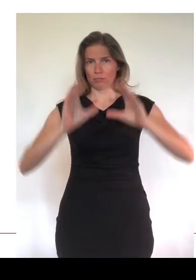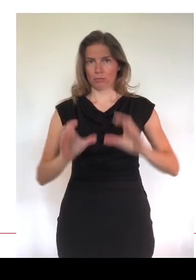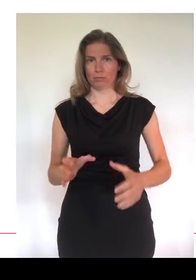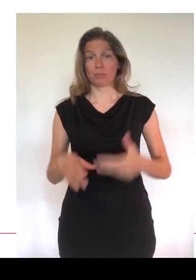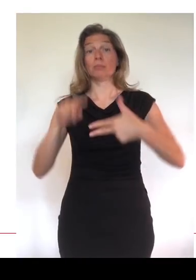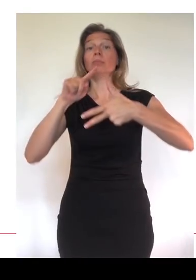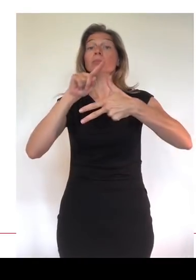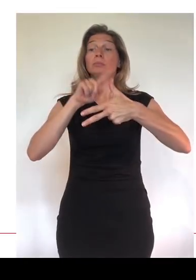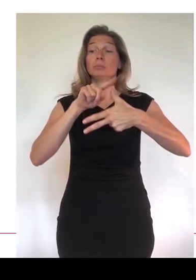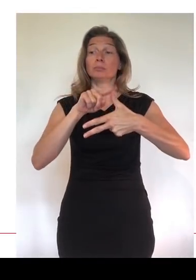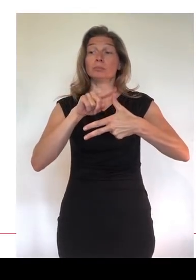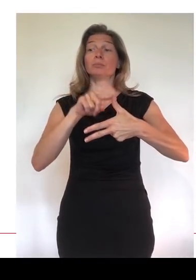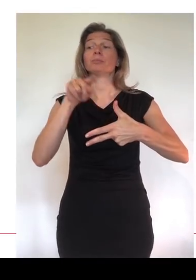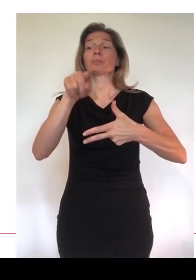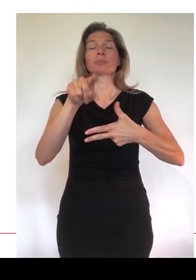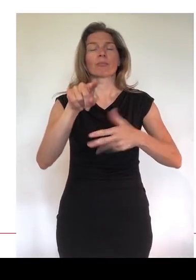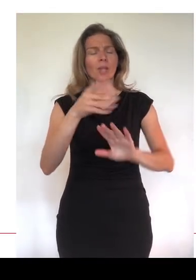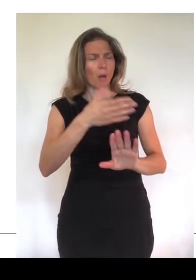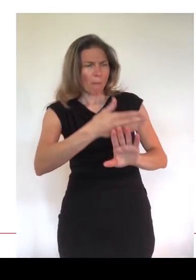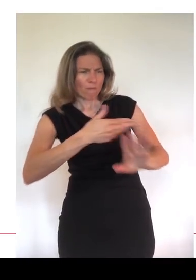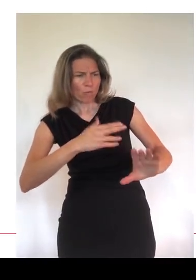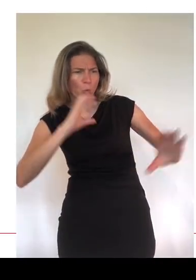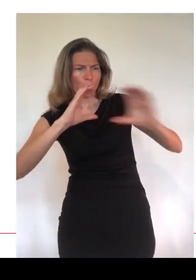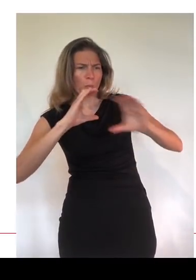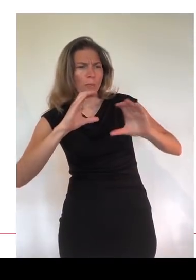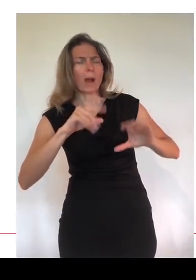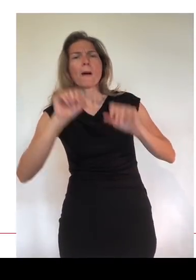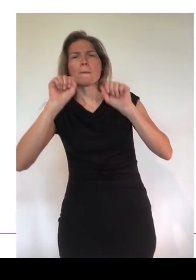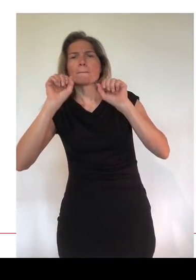first one being communicative prerequisites and that is skills that